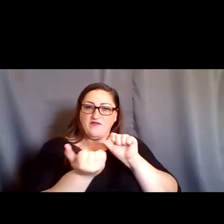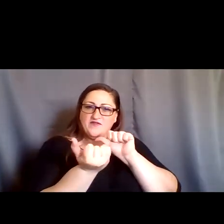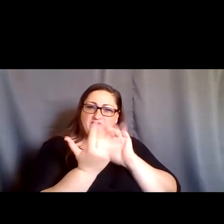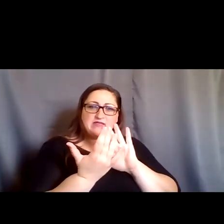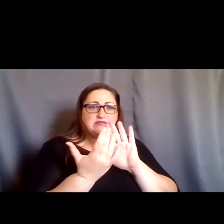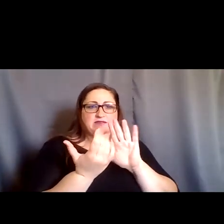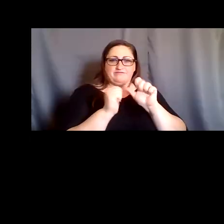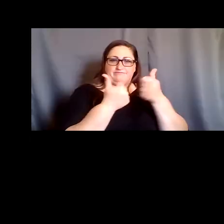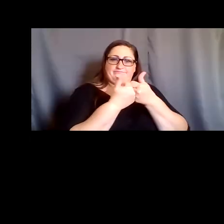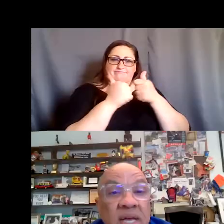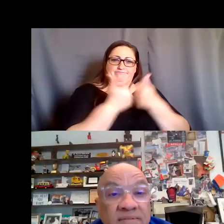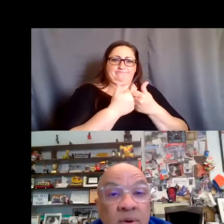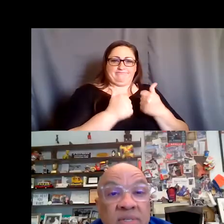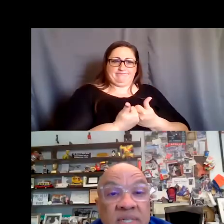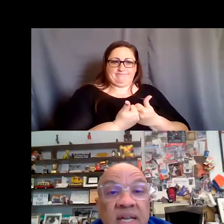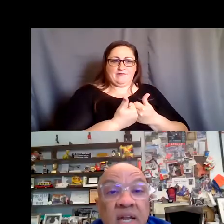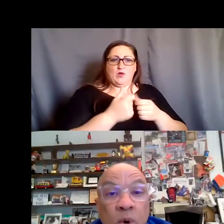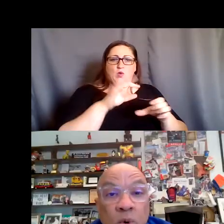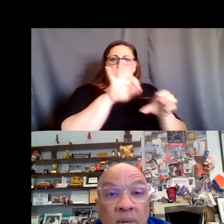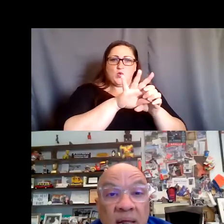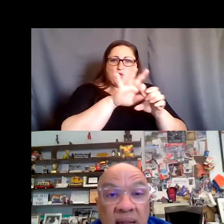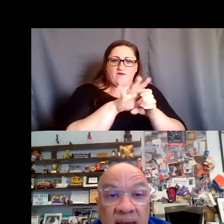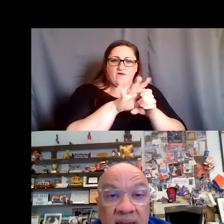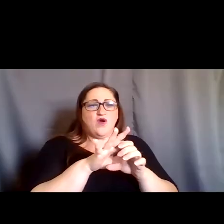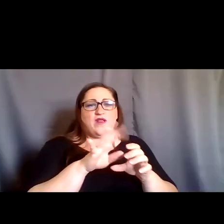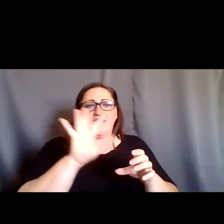to voting at the federal, state, and local election level.